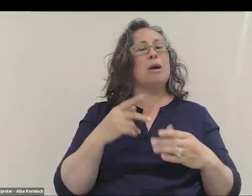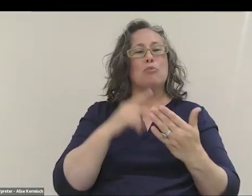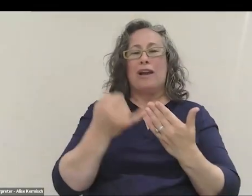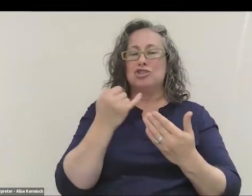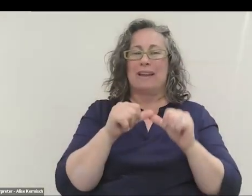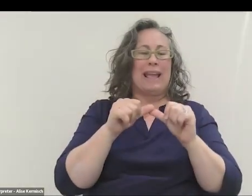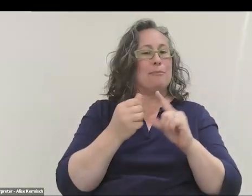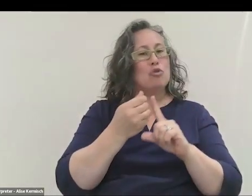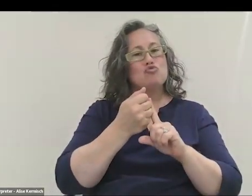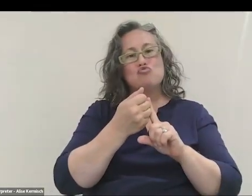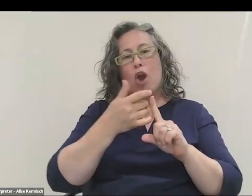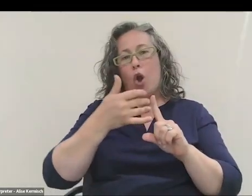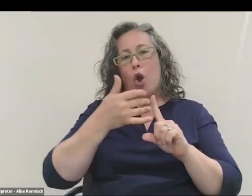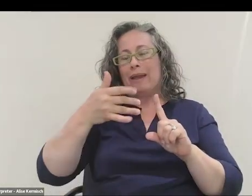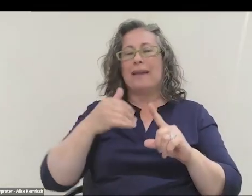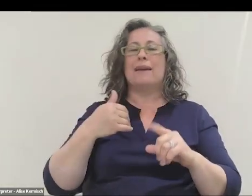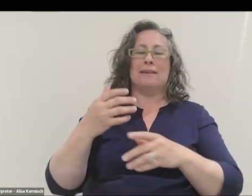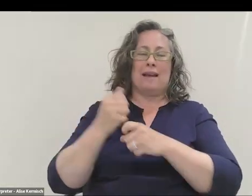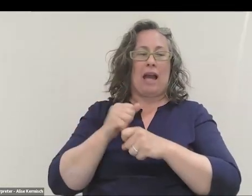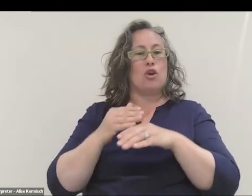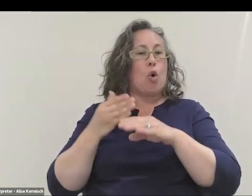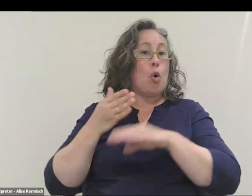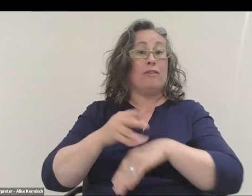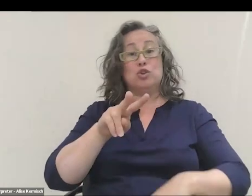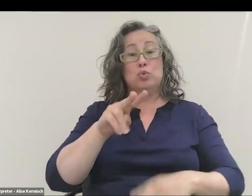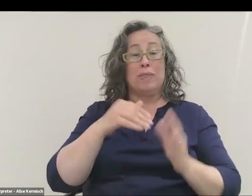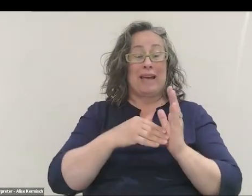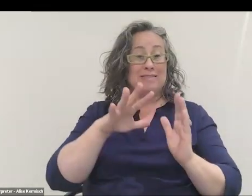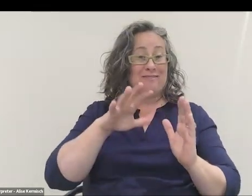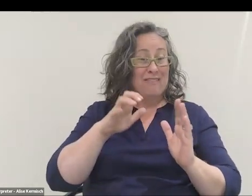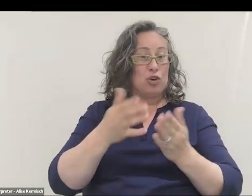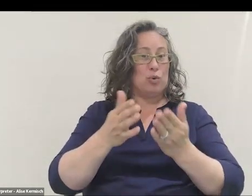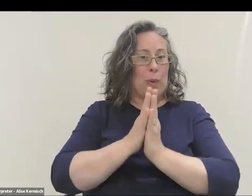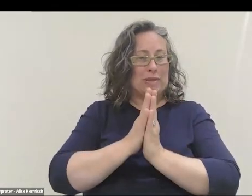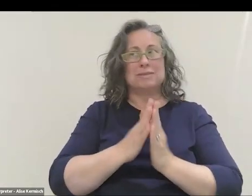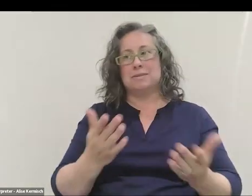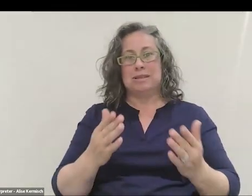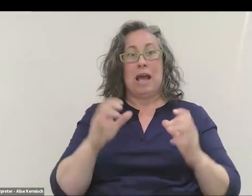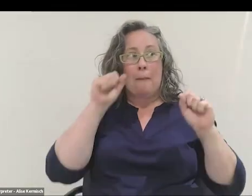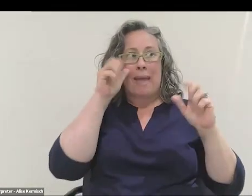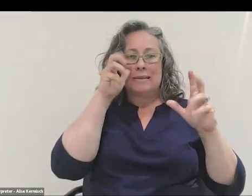We got over 2,500 requests, which was amazing and overwhelming at the same time because we wanted